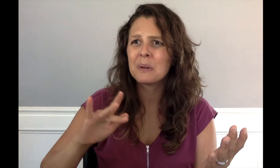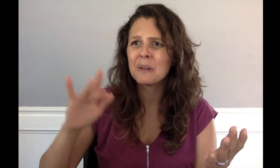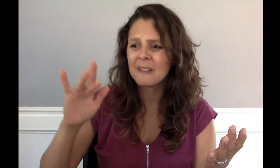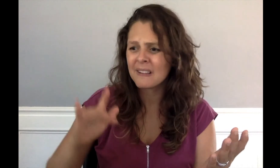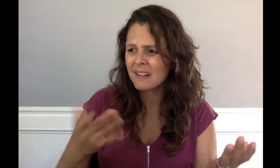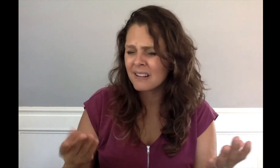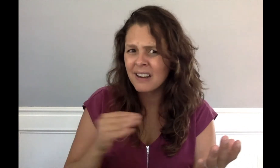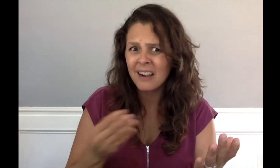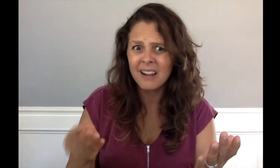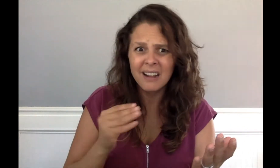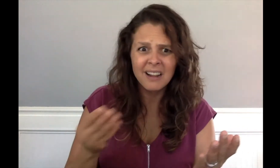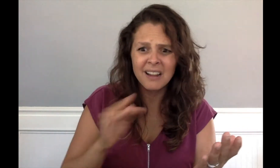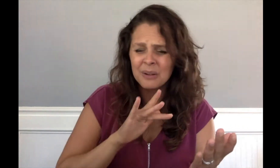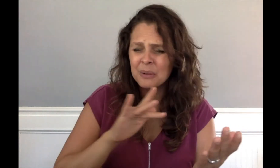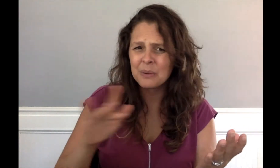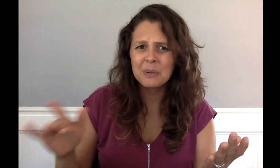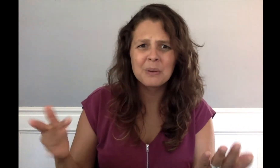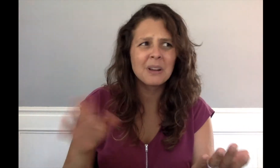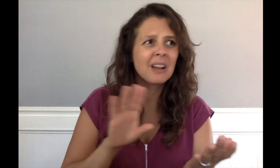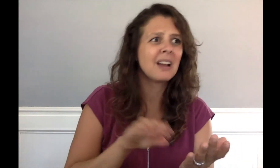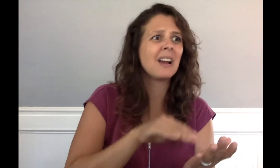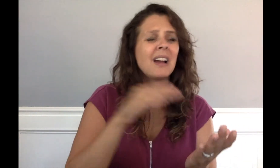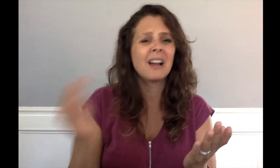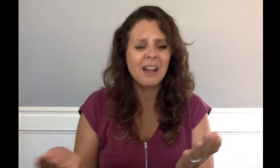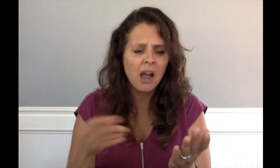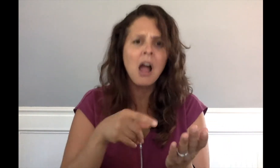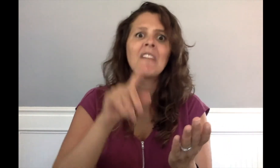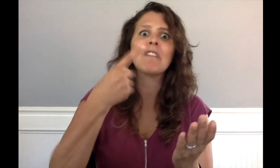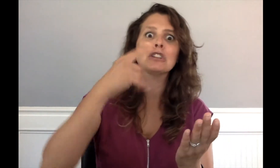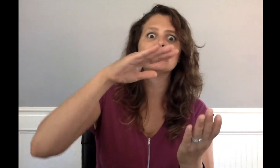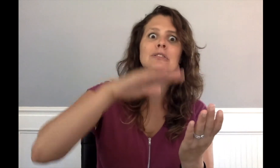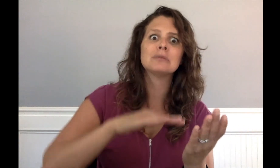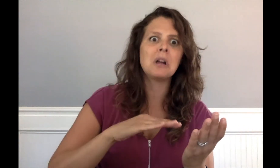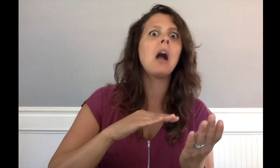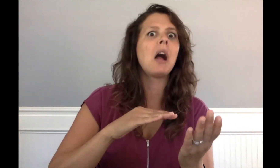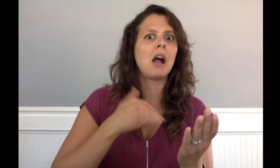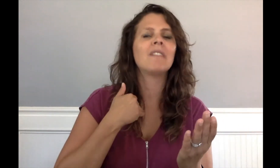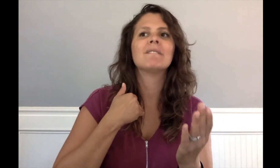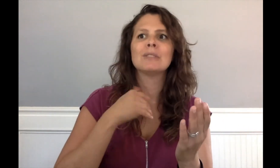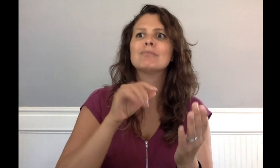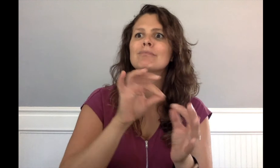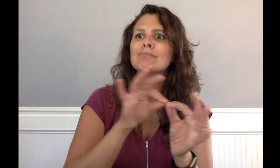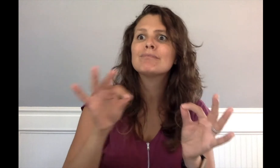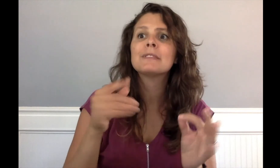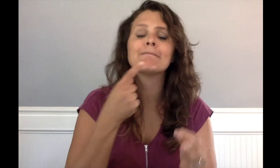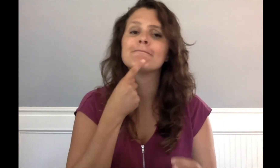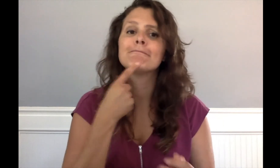The pages in the book were all blank, except for the first page.